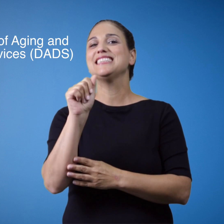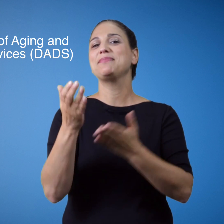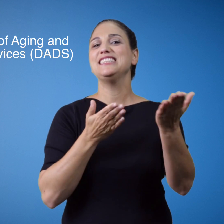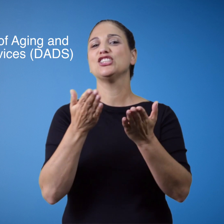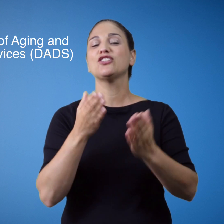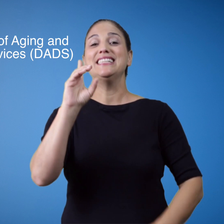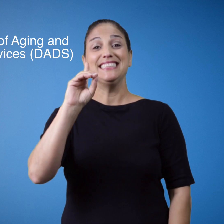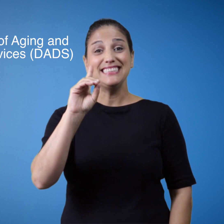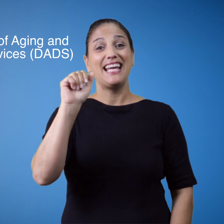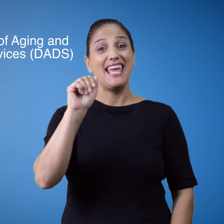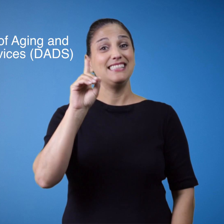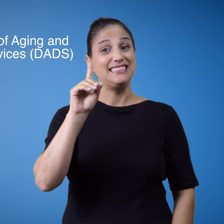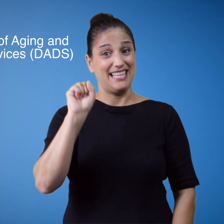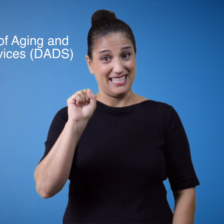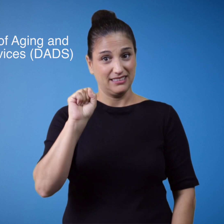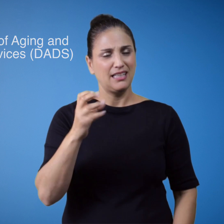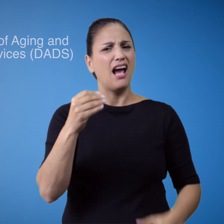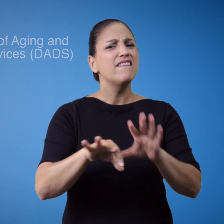and Disability Services, referred to as DADS.